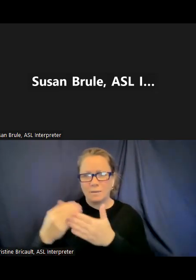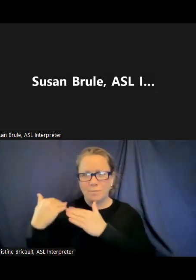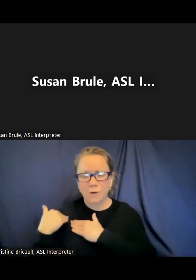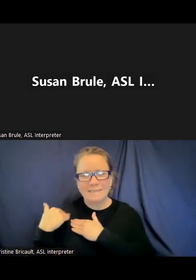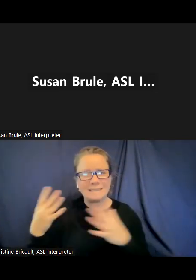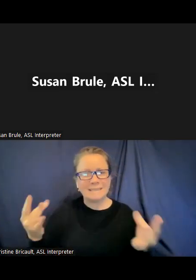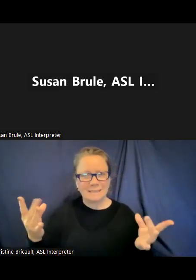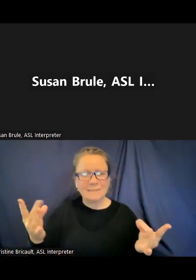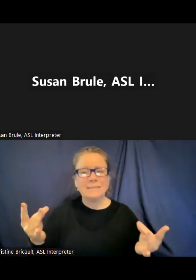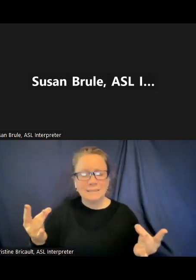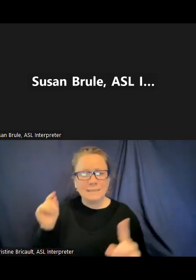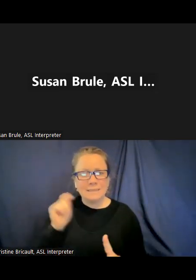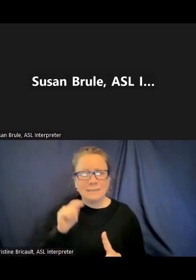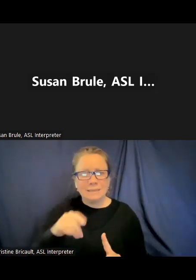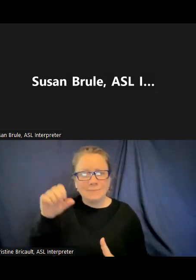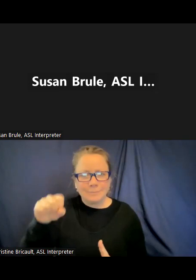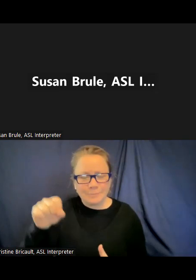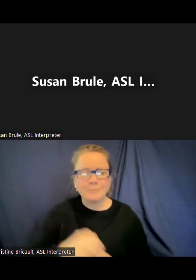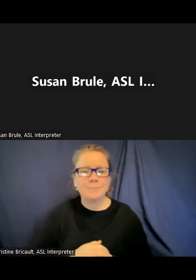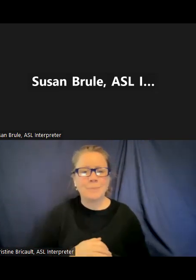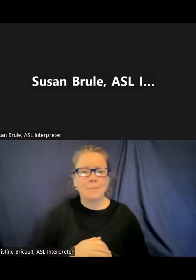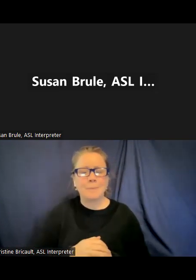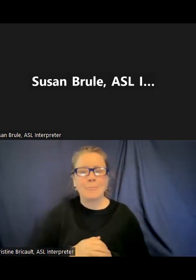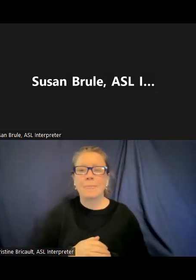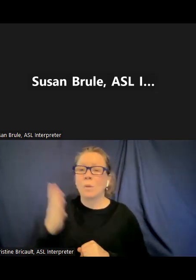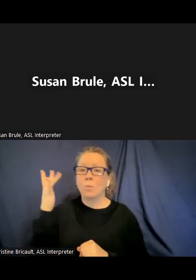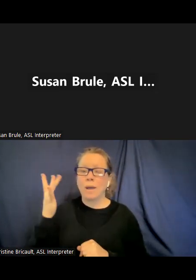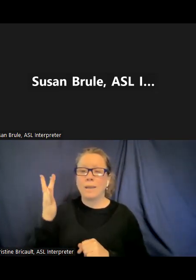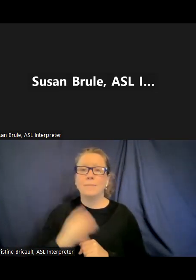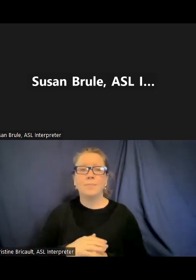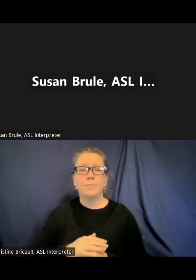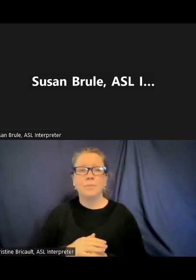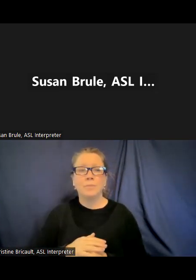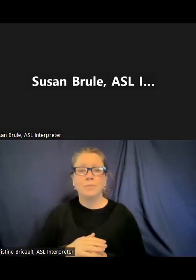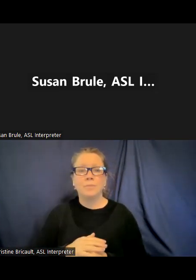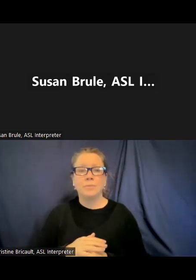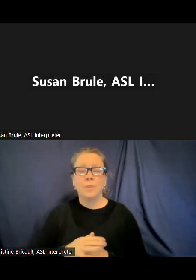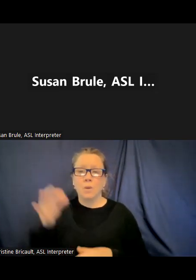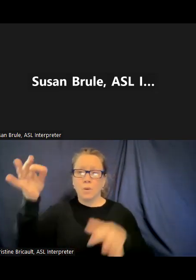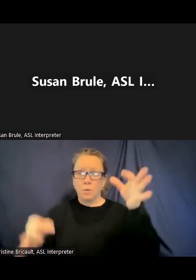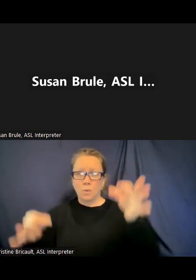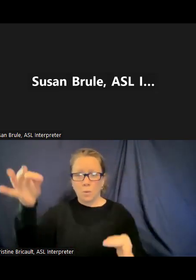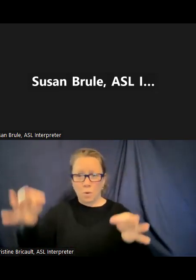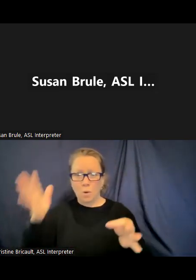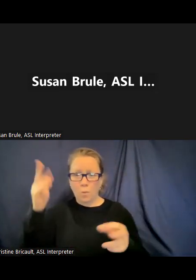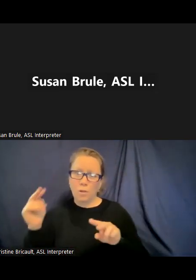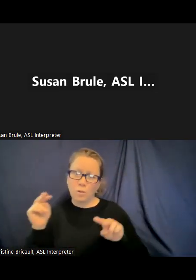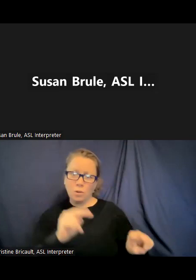Because a court is going to look at a claim of undue financial burden by an